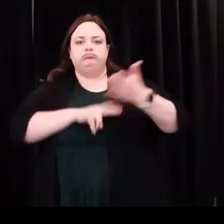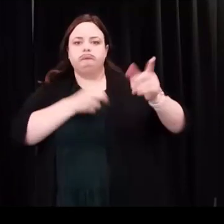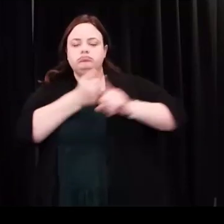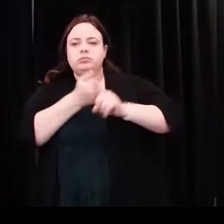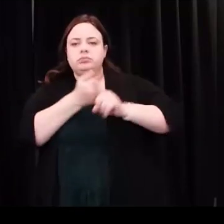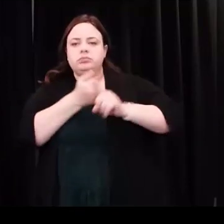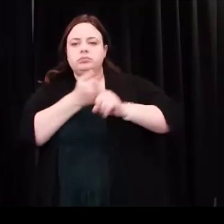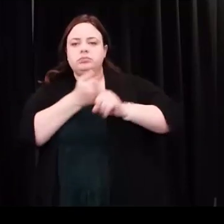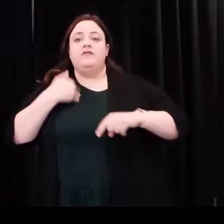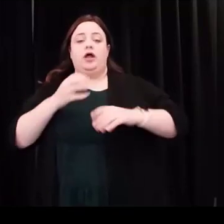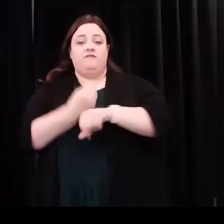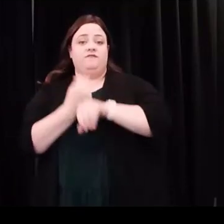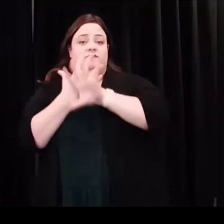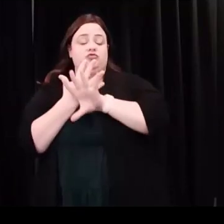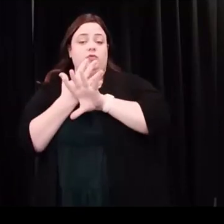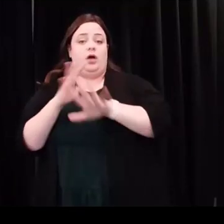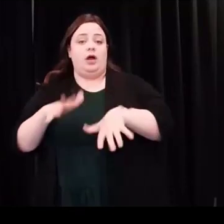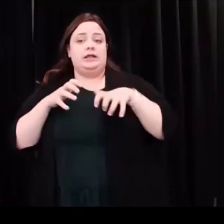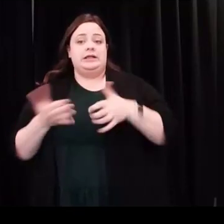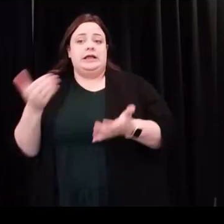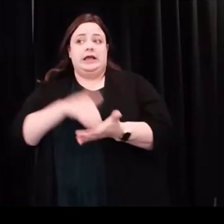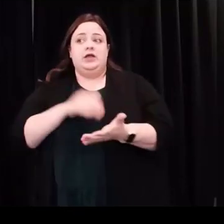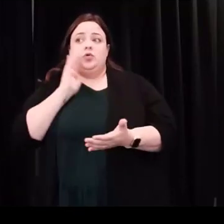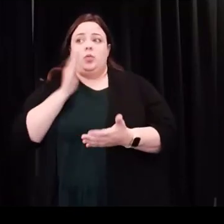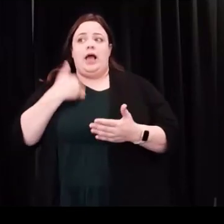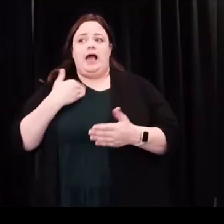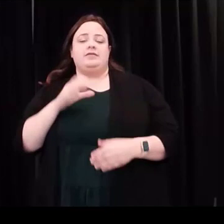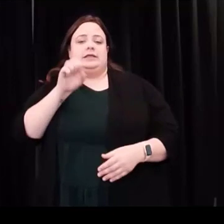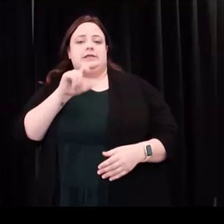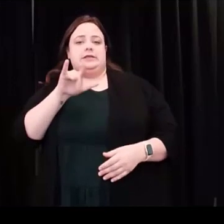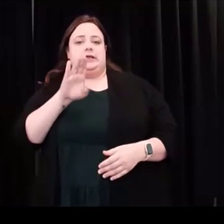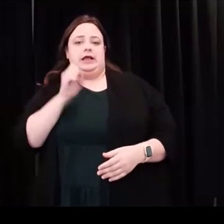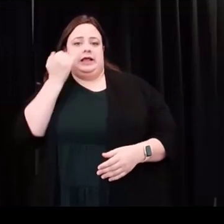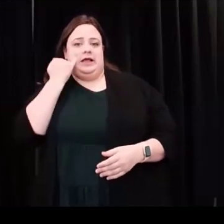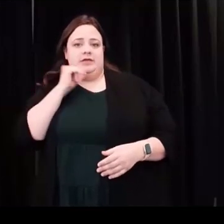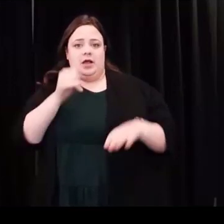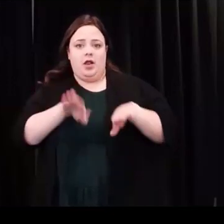our virtual audience, again, you're going to have that slide deck if you haven't opened it. We've